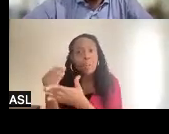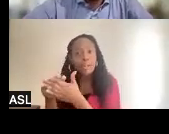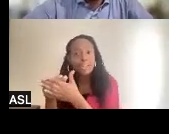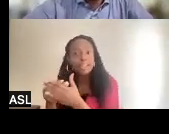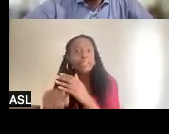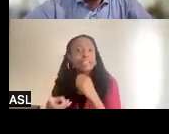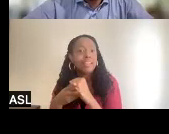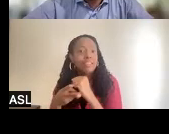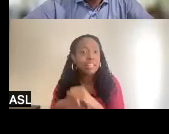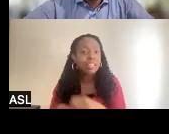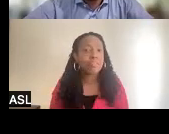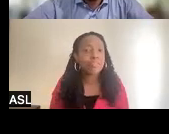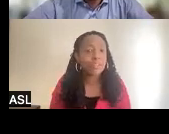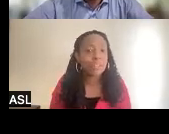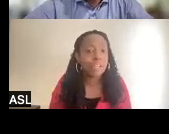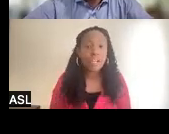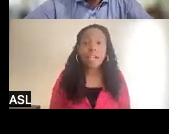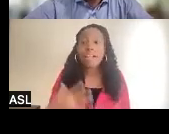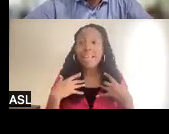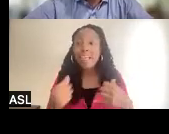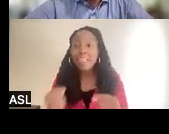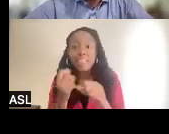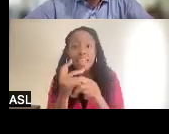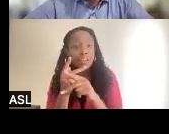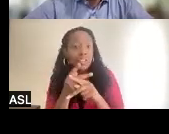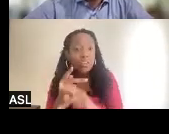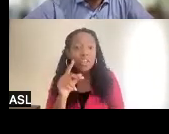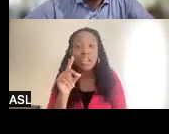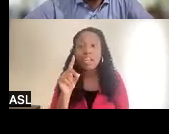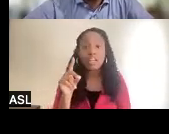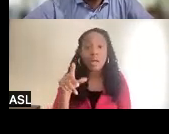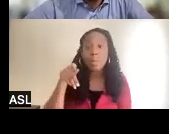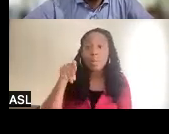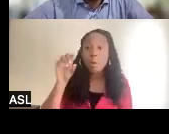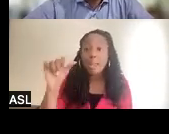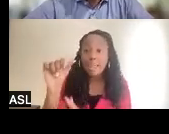power of attorney and healthc care surrogate are used to protect the individual right same